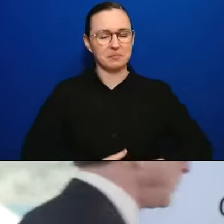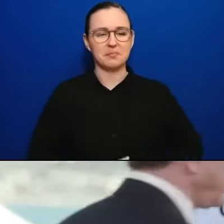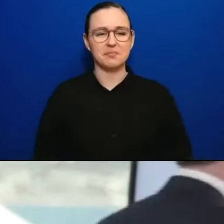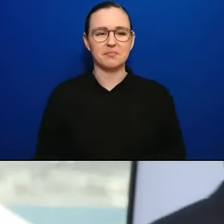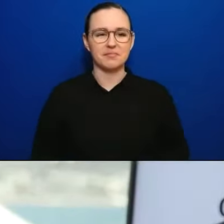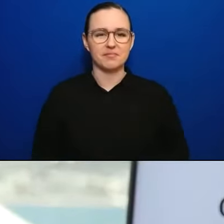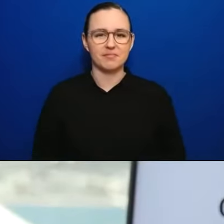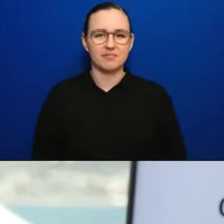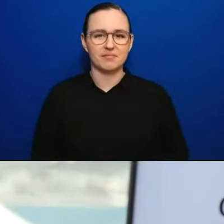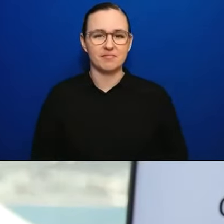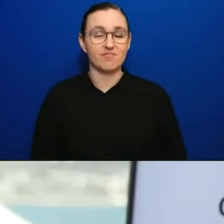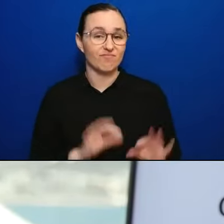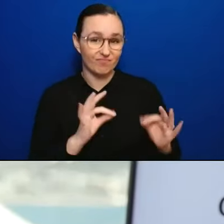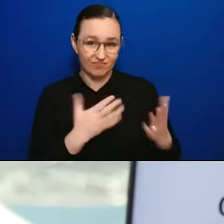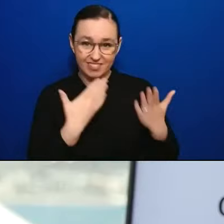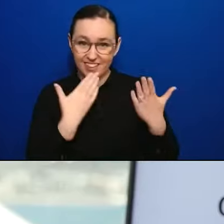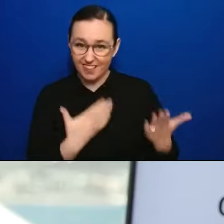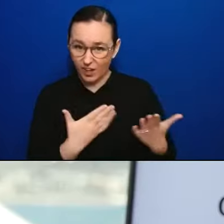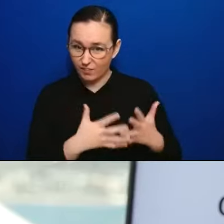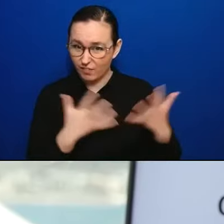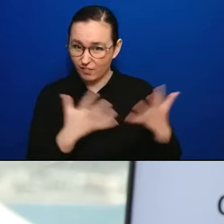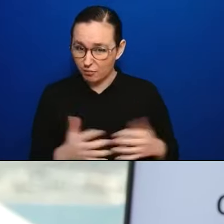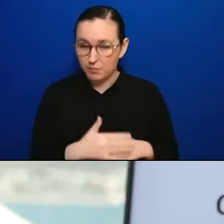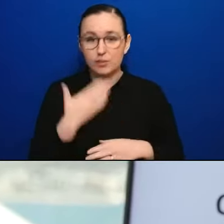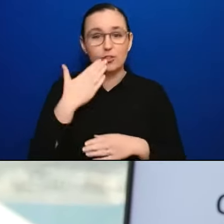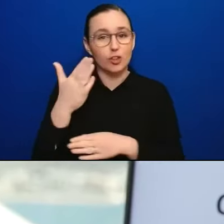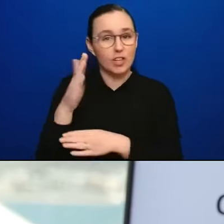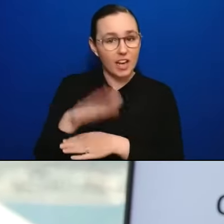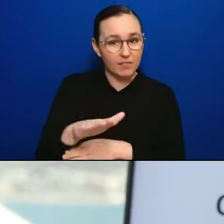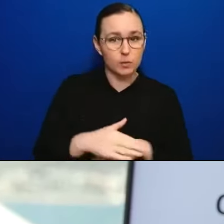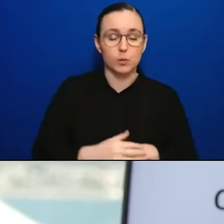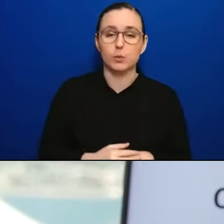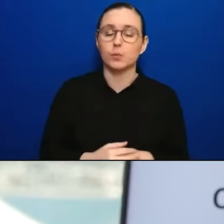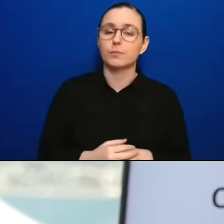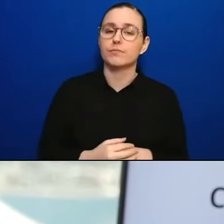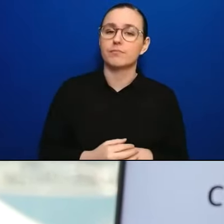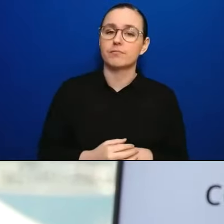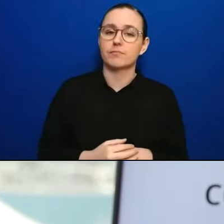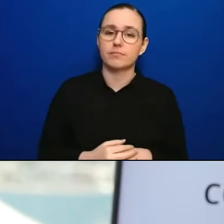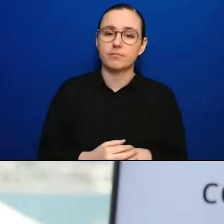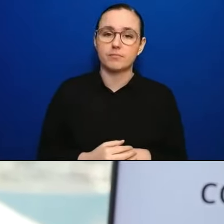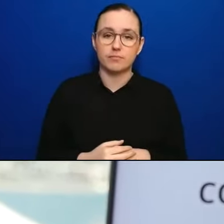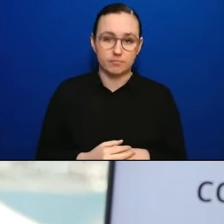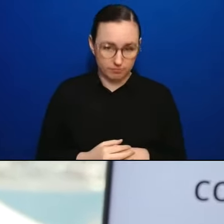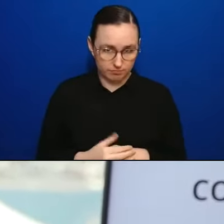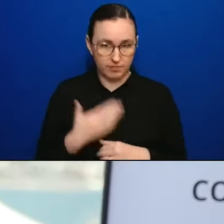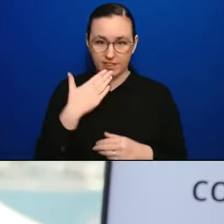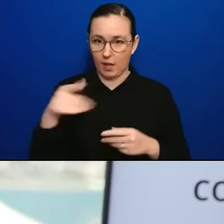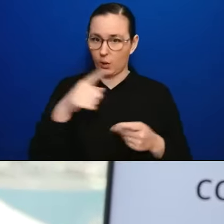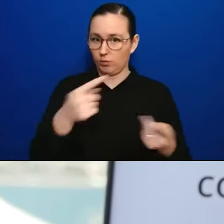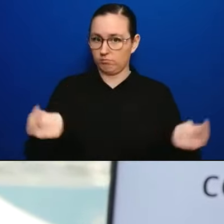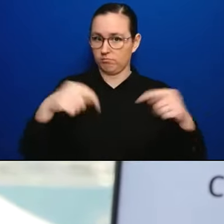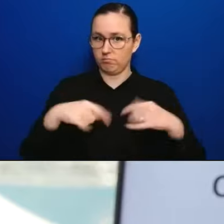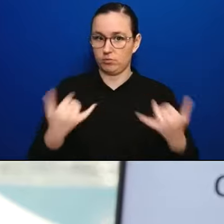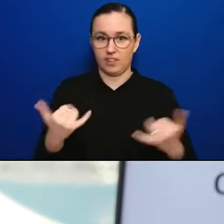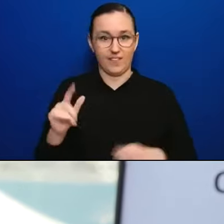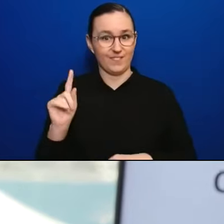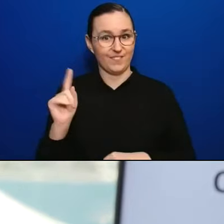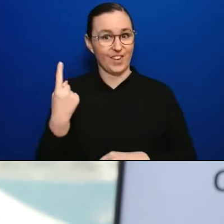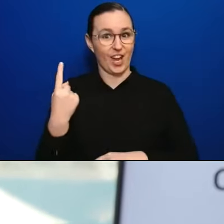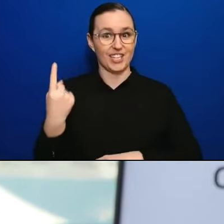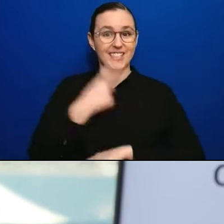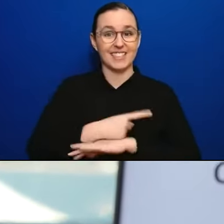that it's my honor to introdthae